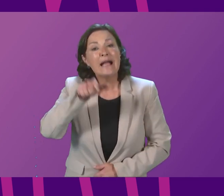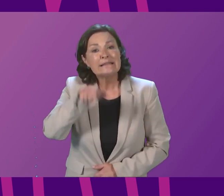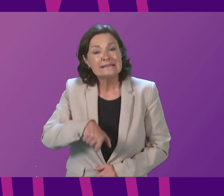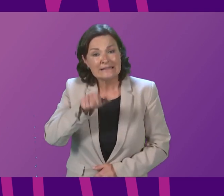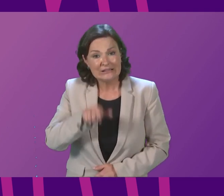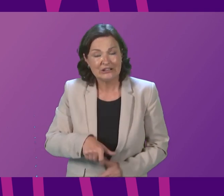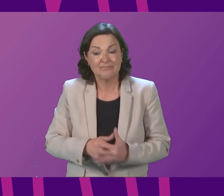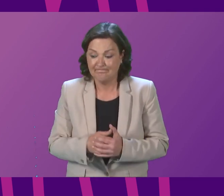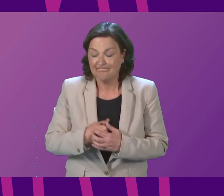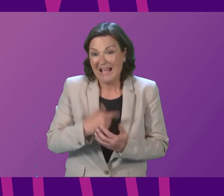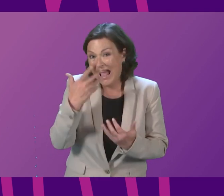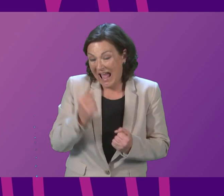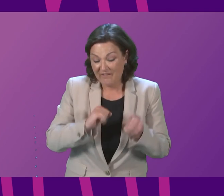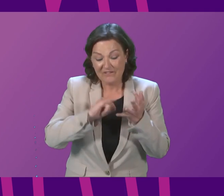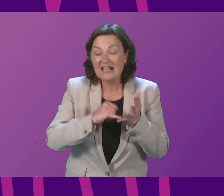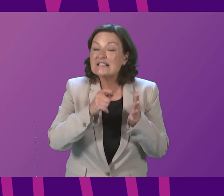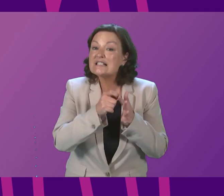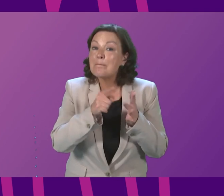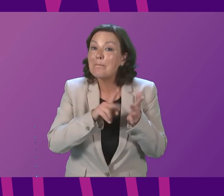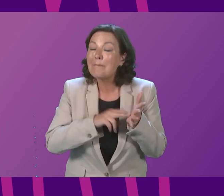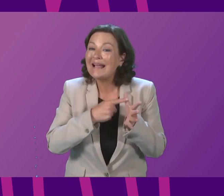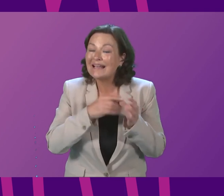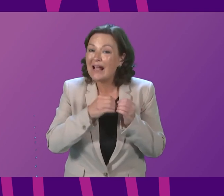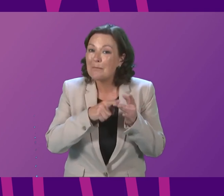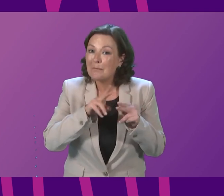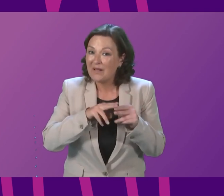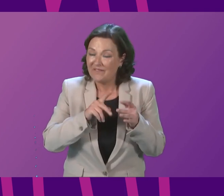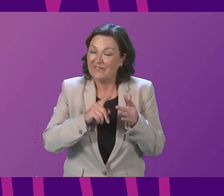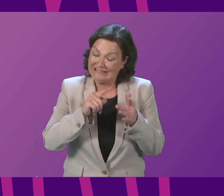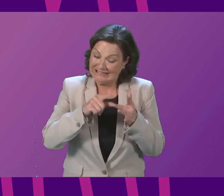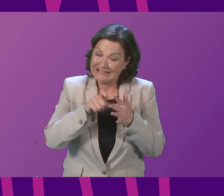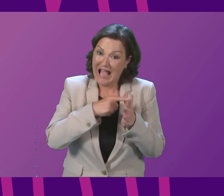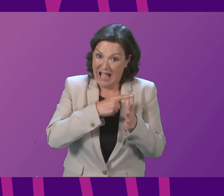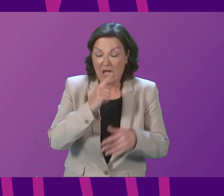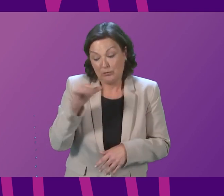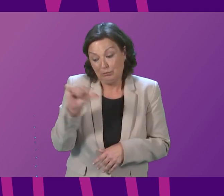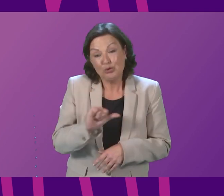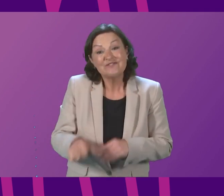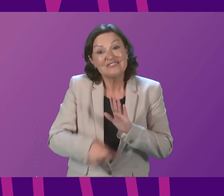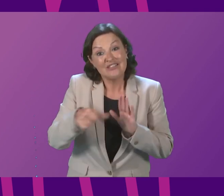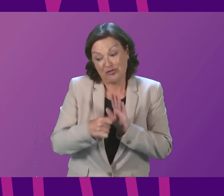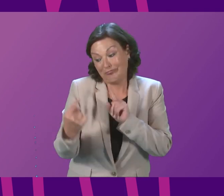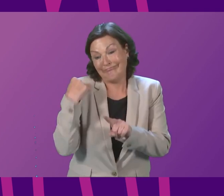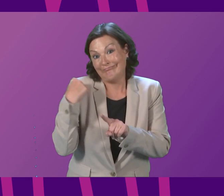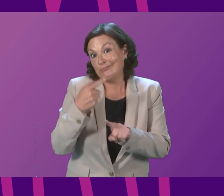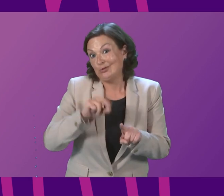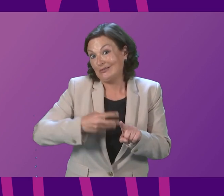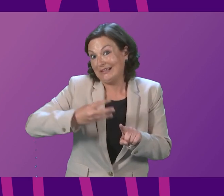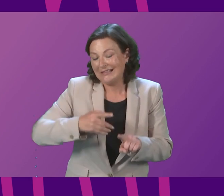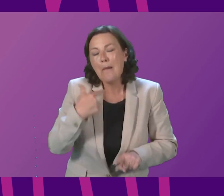Since the initial operation, her bowel problems have worsened and the only option is further